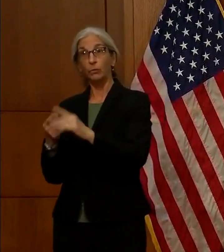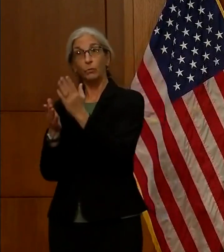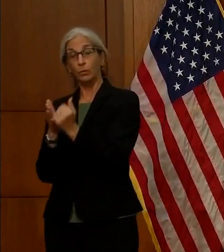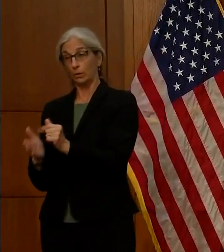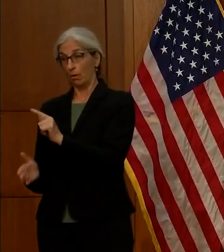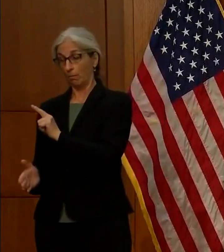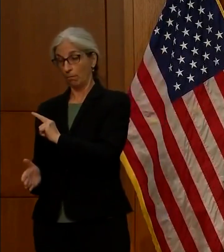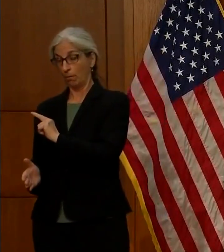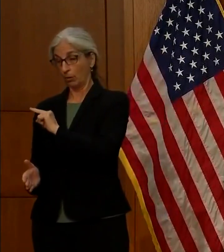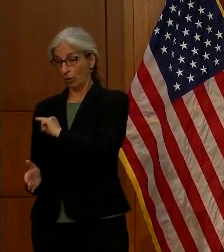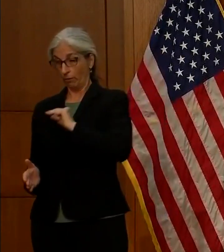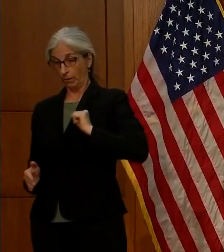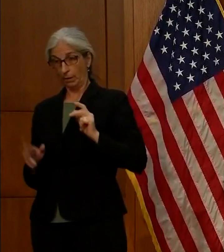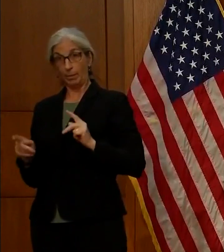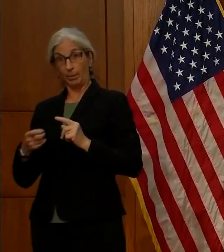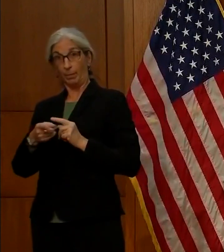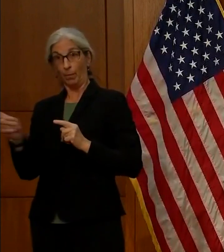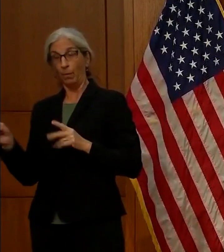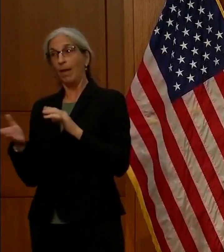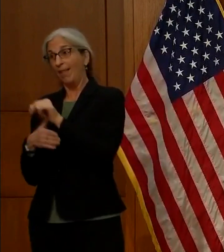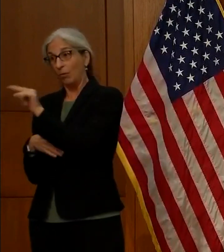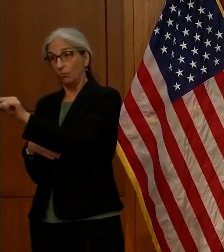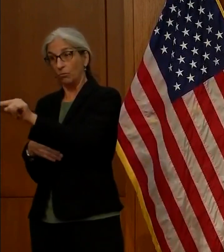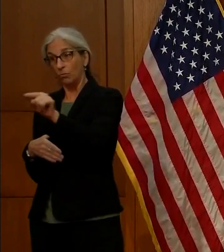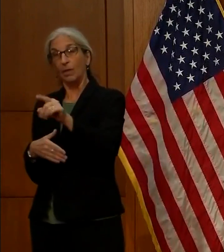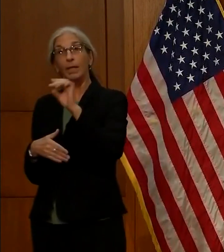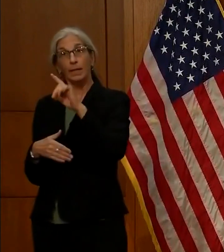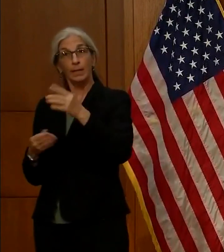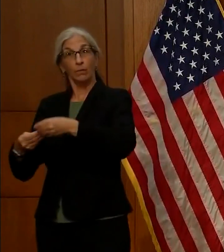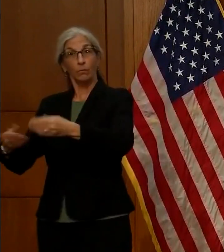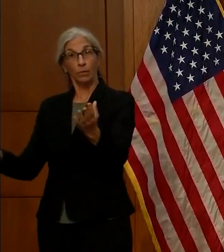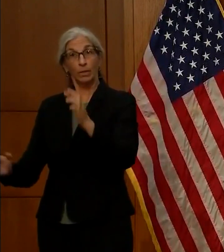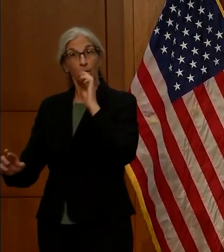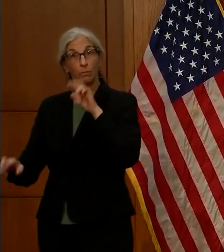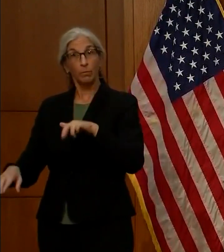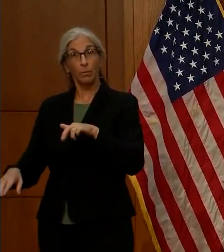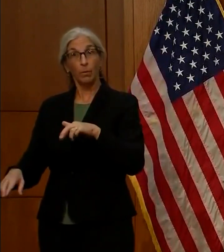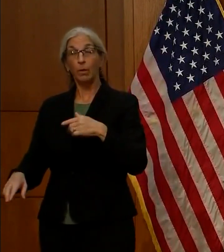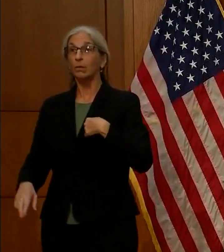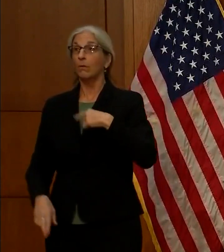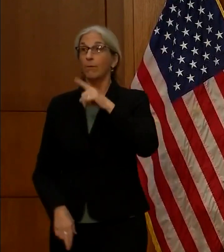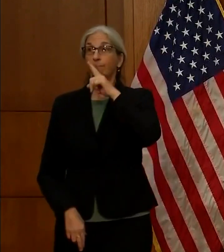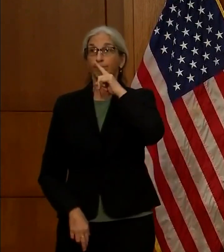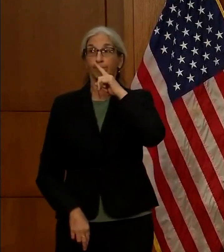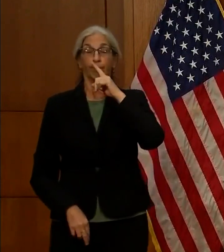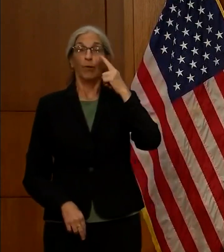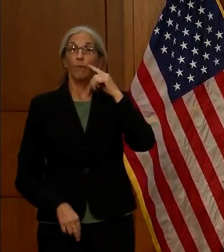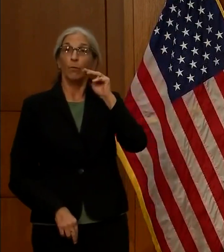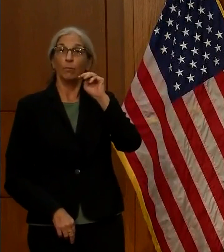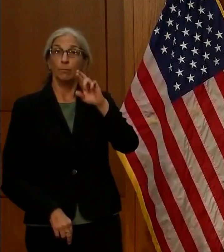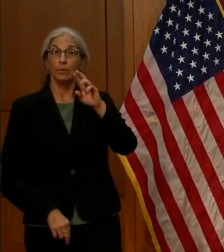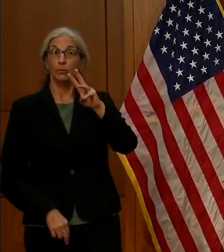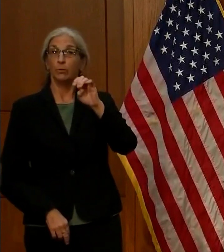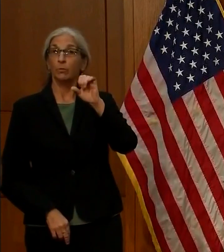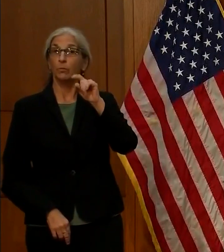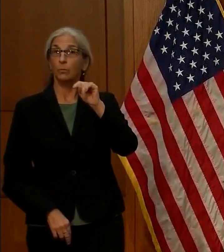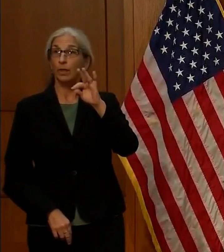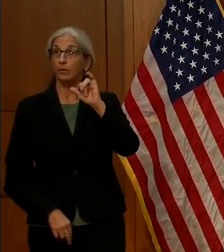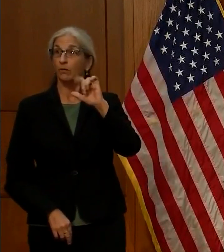NUMBER OF LEGISLATORS AND THOSE LEGISLATE **** IMMEDIATELY RELEASED THE REPORT SO- I DON'T